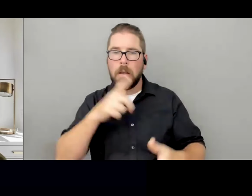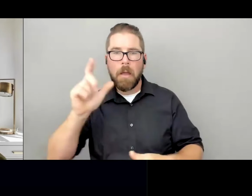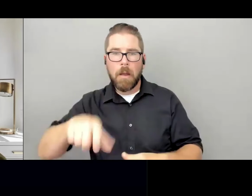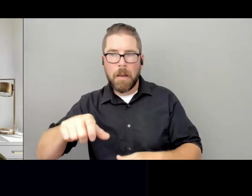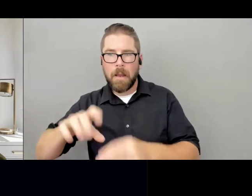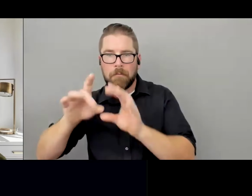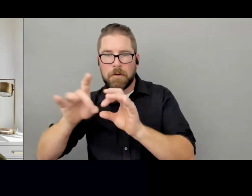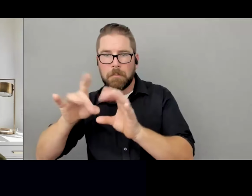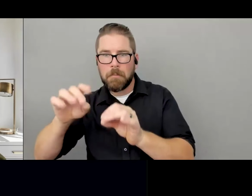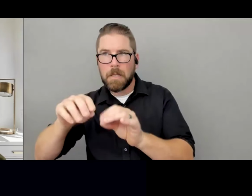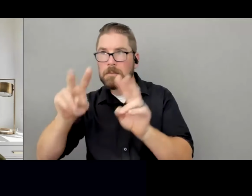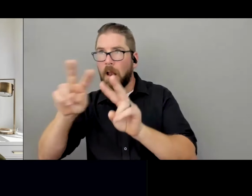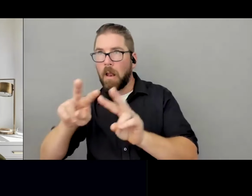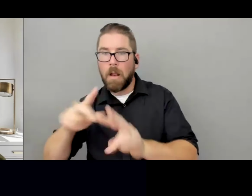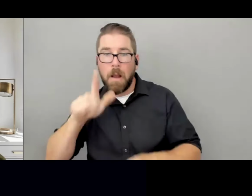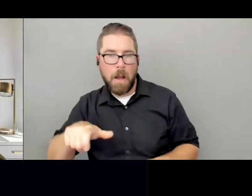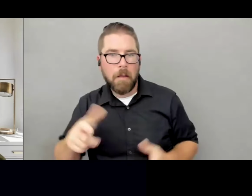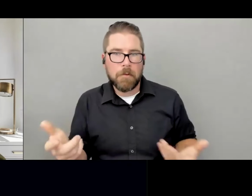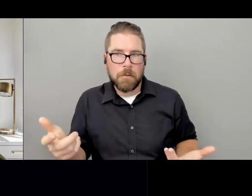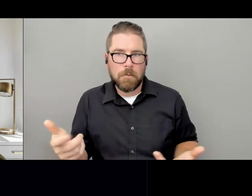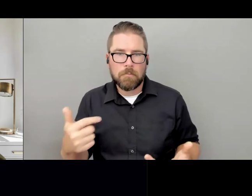colleagues, the more flexibility, the better.